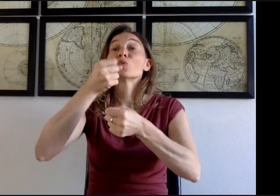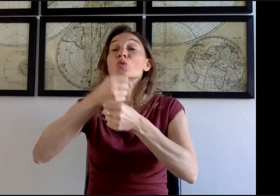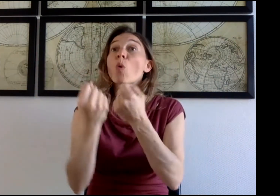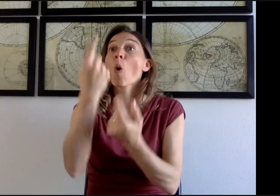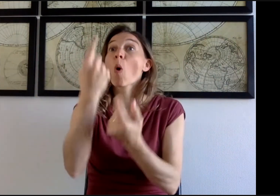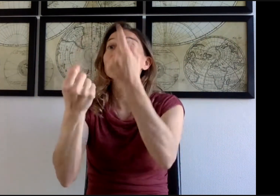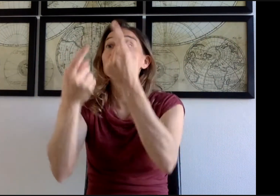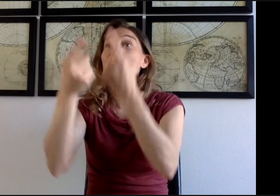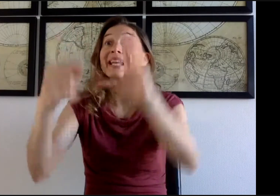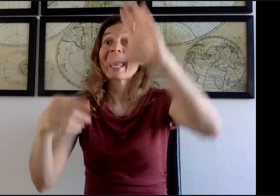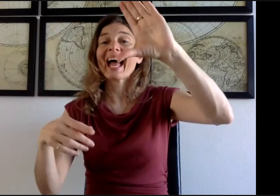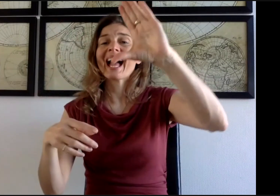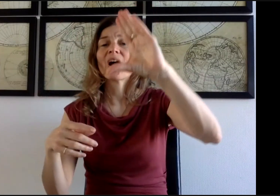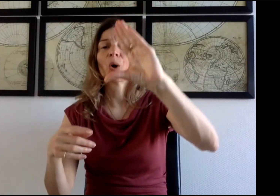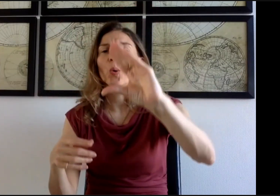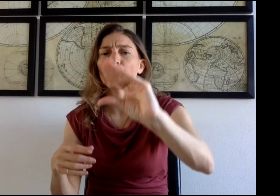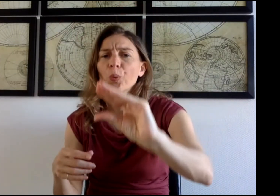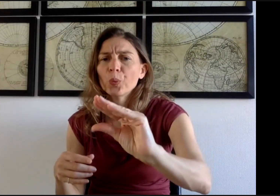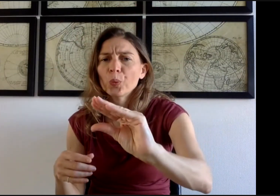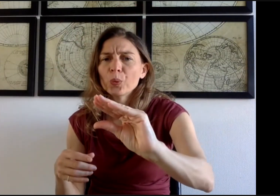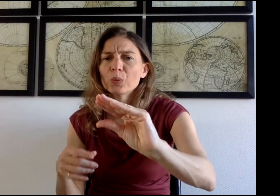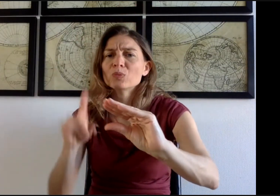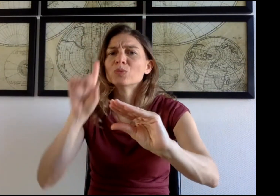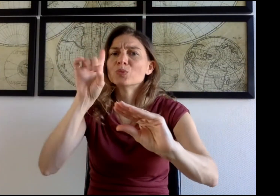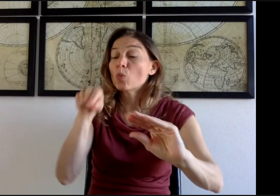and with more precarious employment contracts.